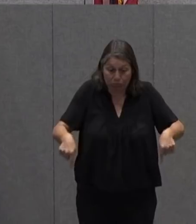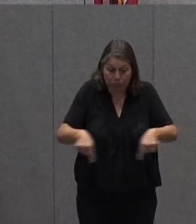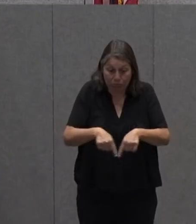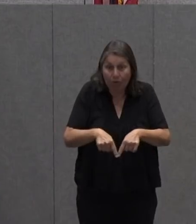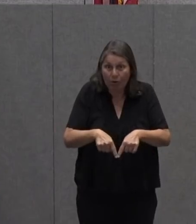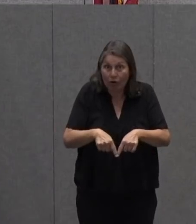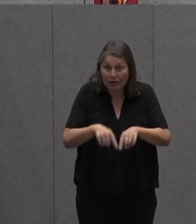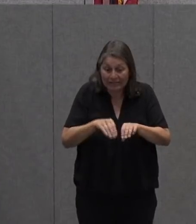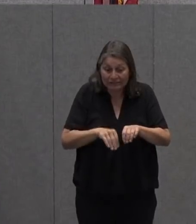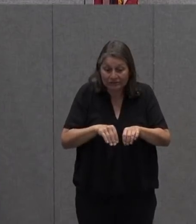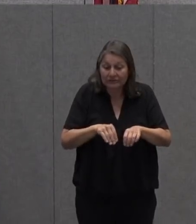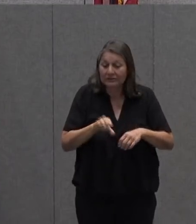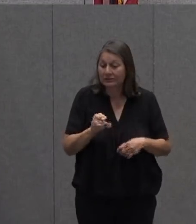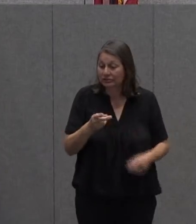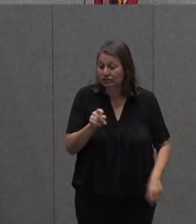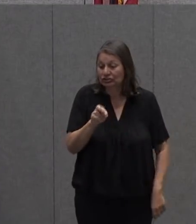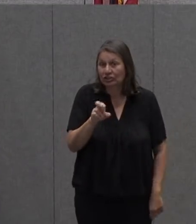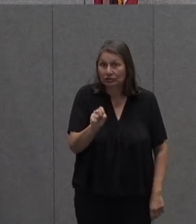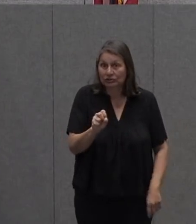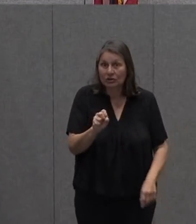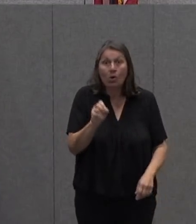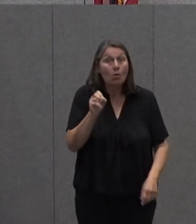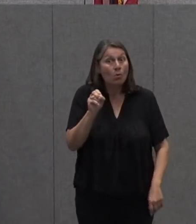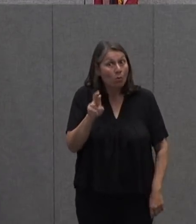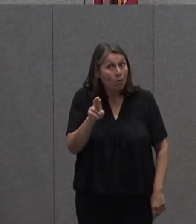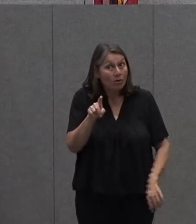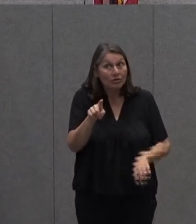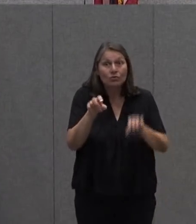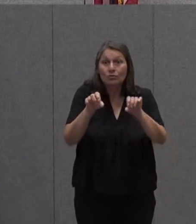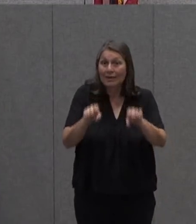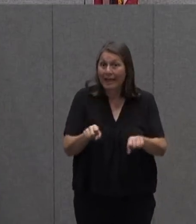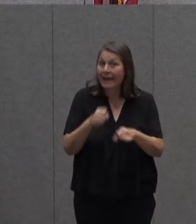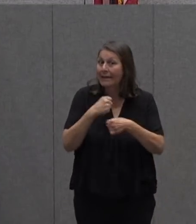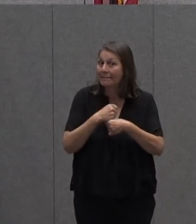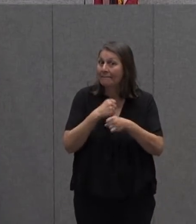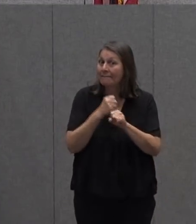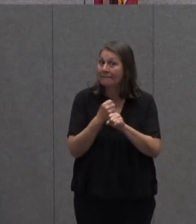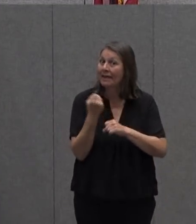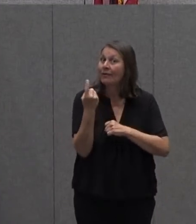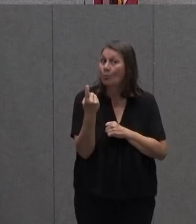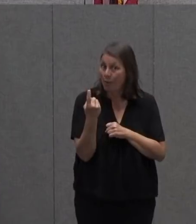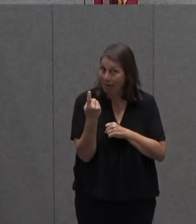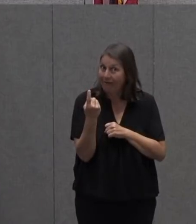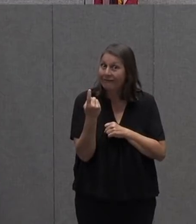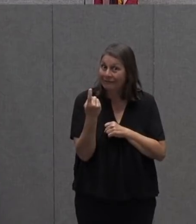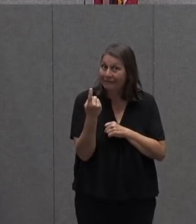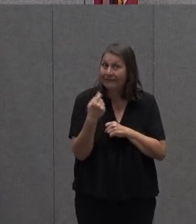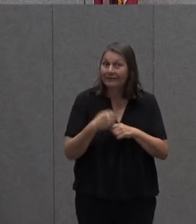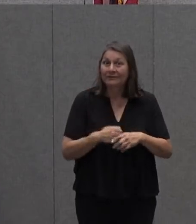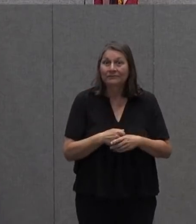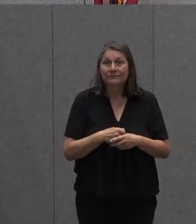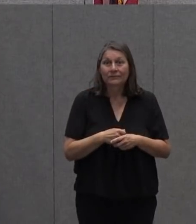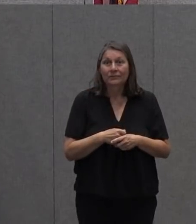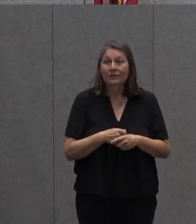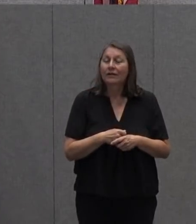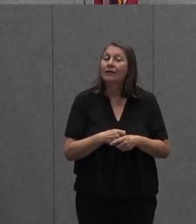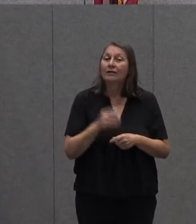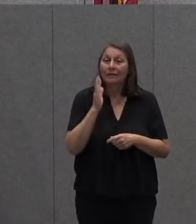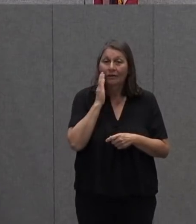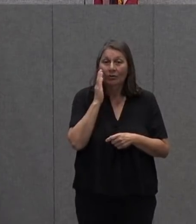We're gonna have one on the AtHomewithAPS.edu website for you to download and print.